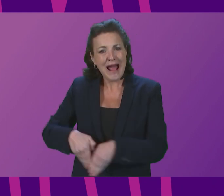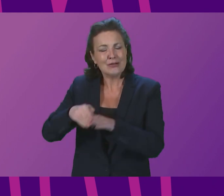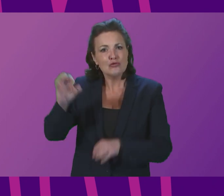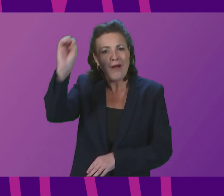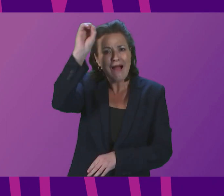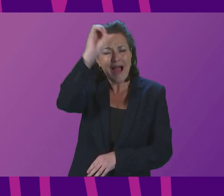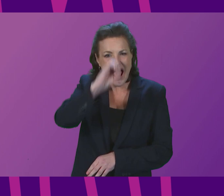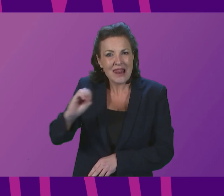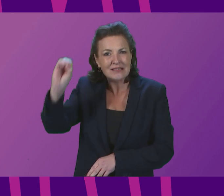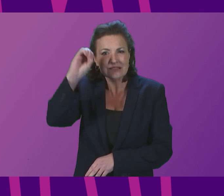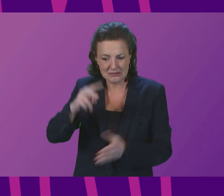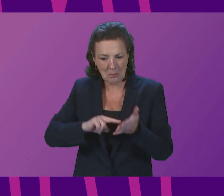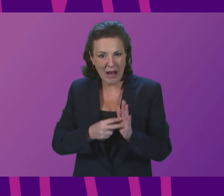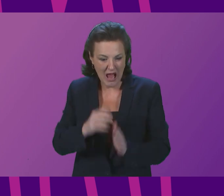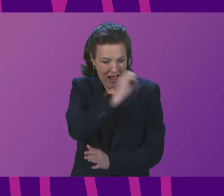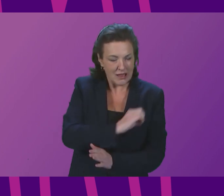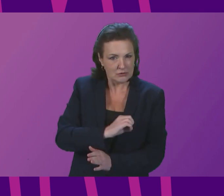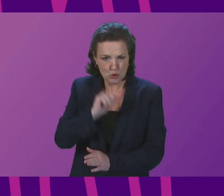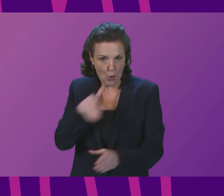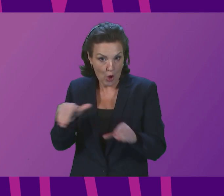needs of all Scotland’s islands?